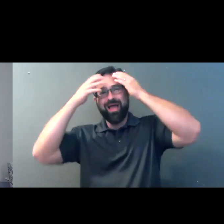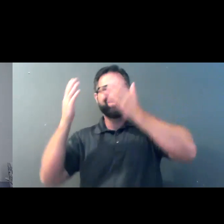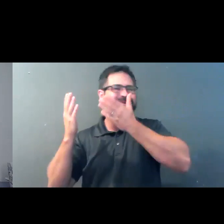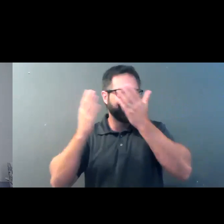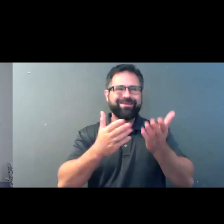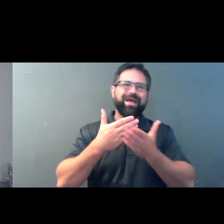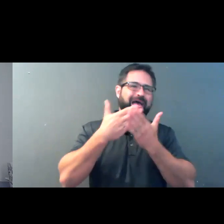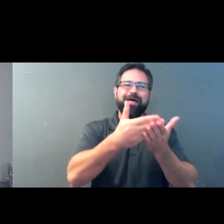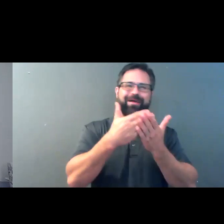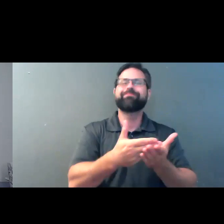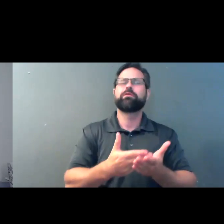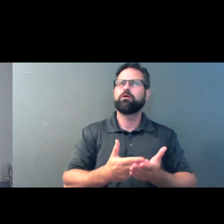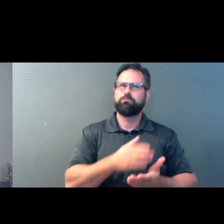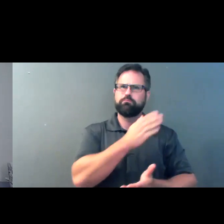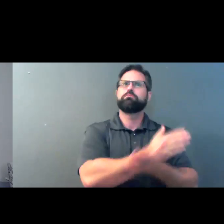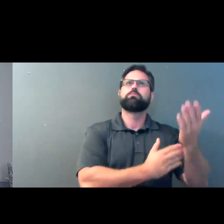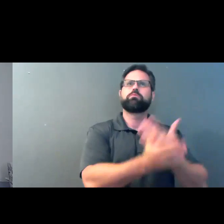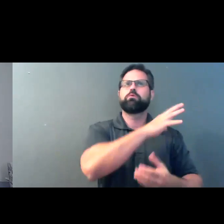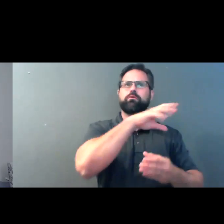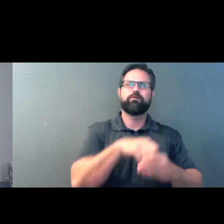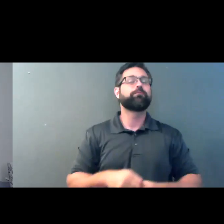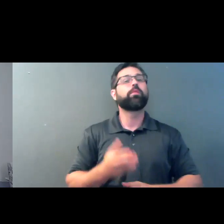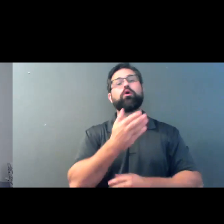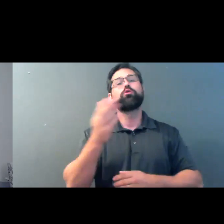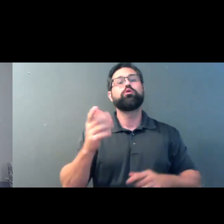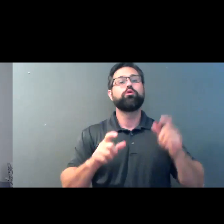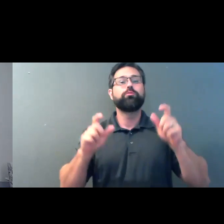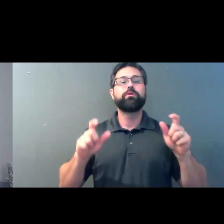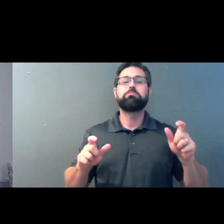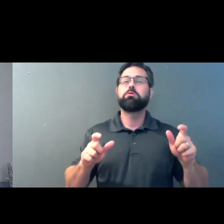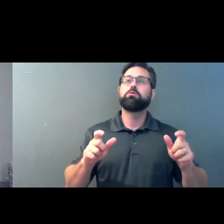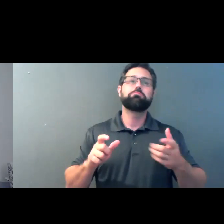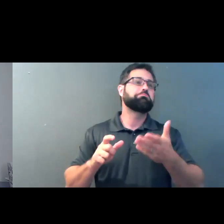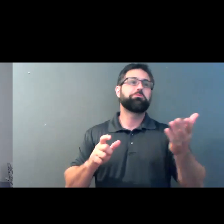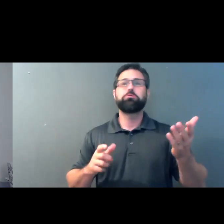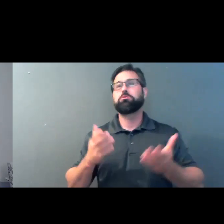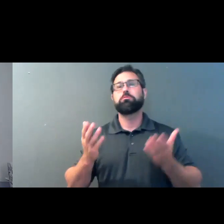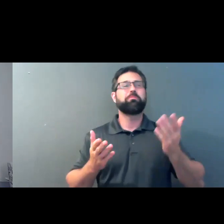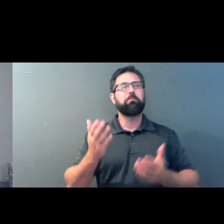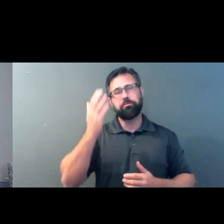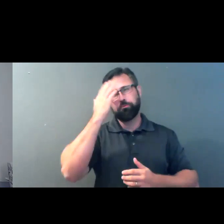dpo colleagues or humanitarian colleagues may have been part of the discussing and finally